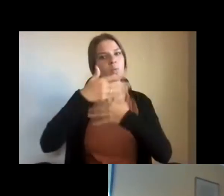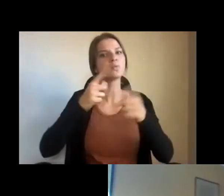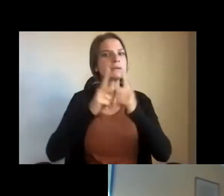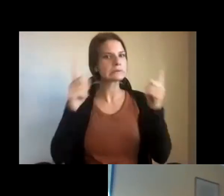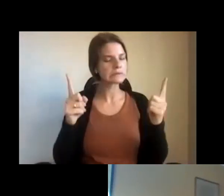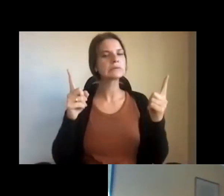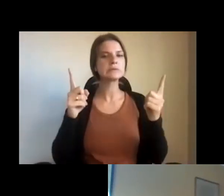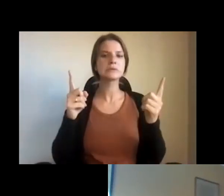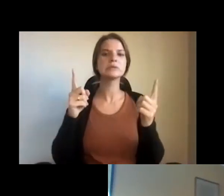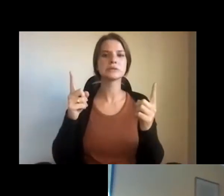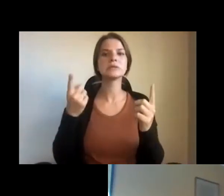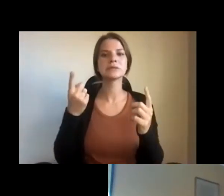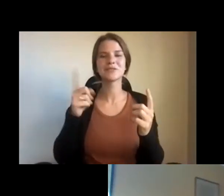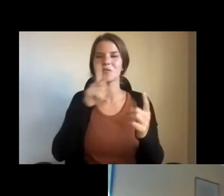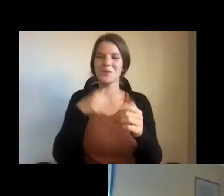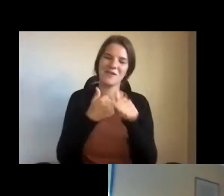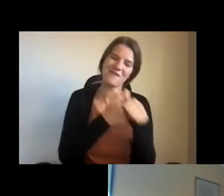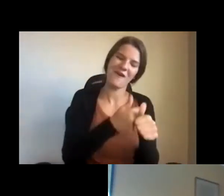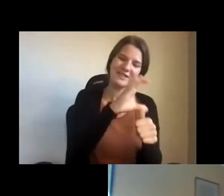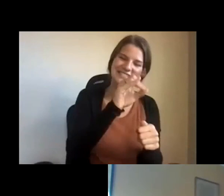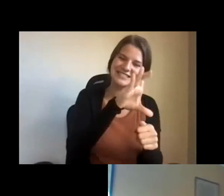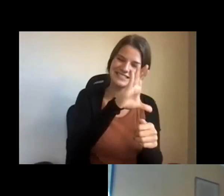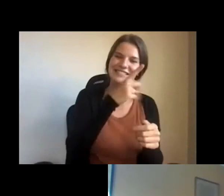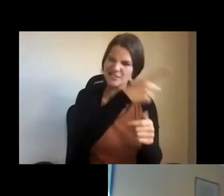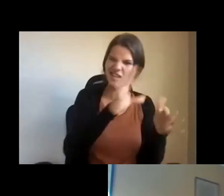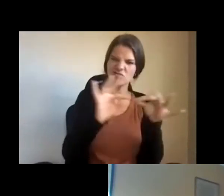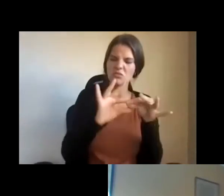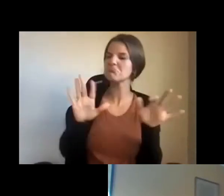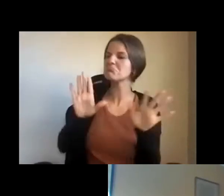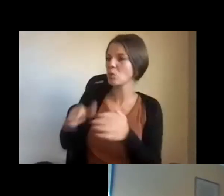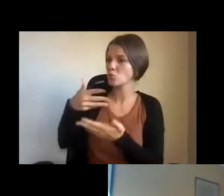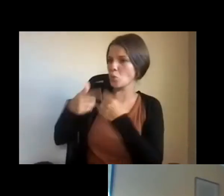decoupled by the CDC so we felt comfortable moving forward with masking and the vaccine.